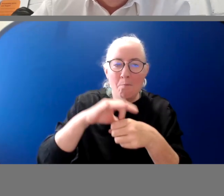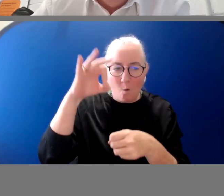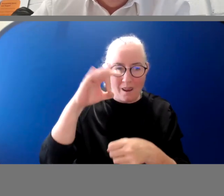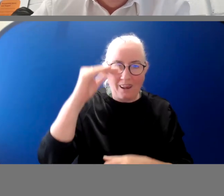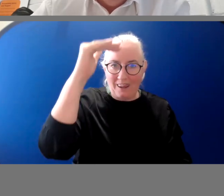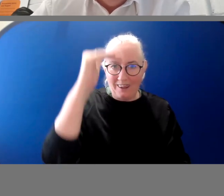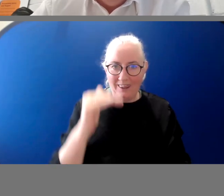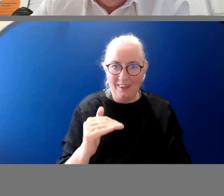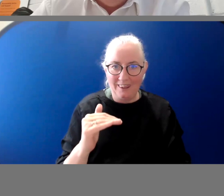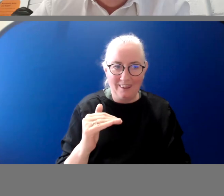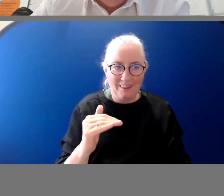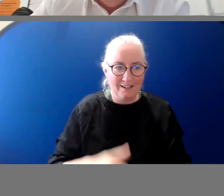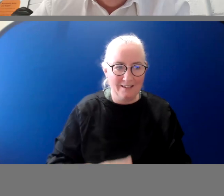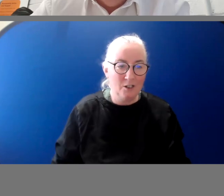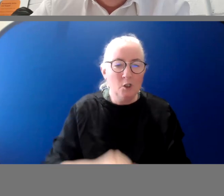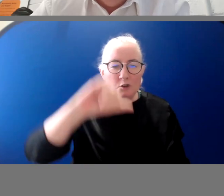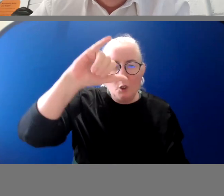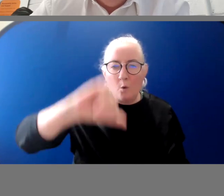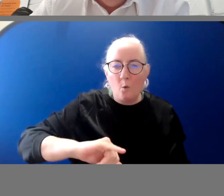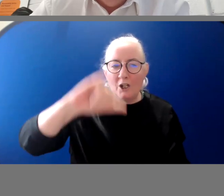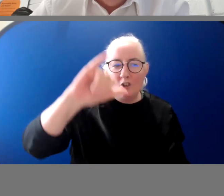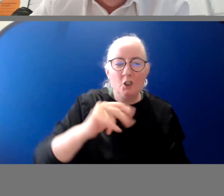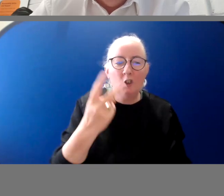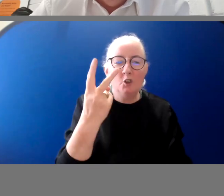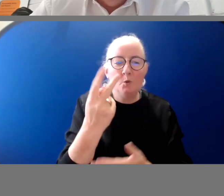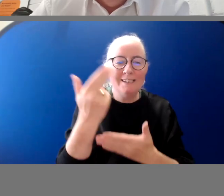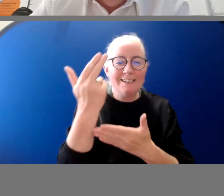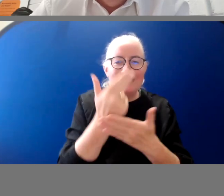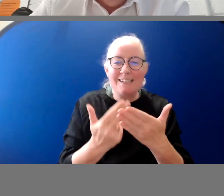number two so which of the following two design criteria would make this door easier to use and